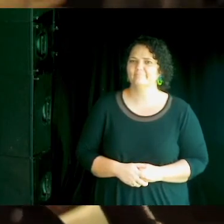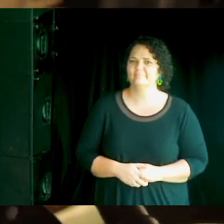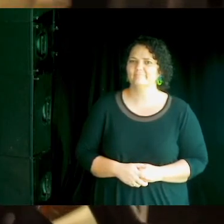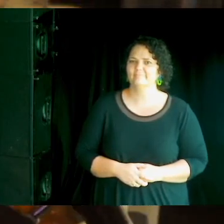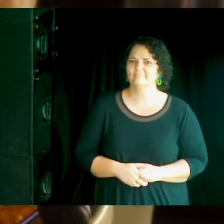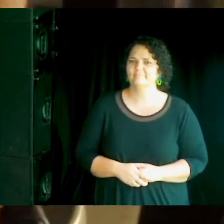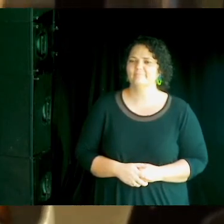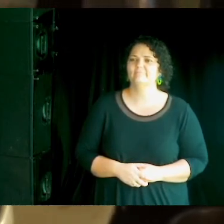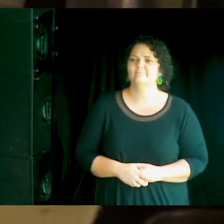cover that up